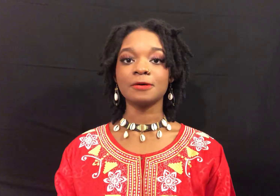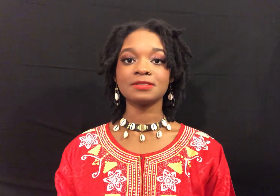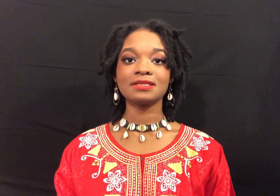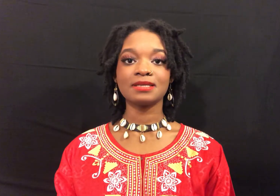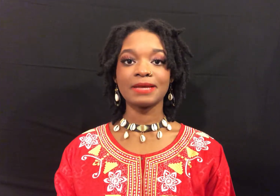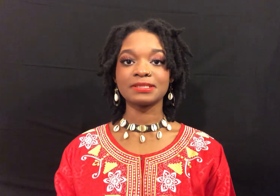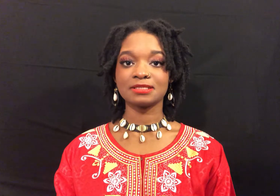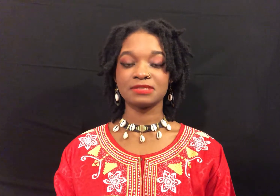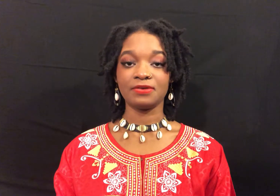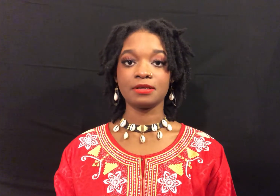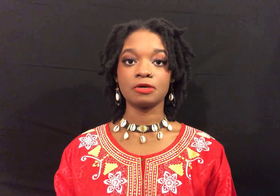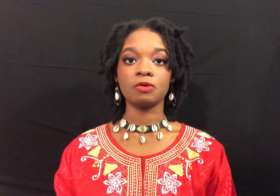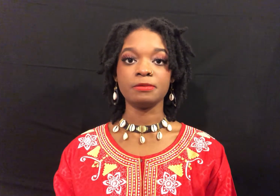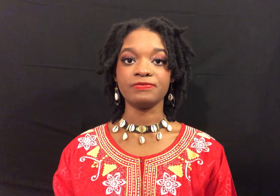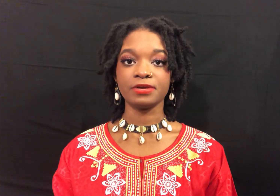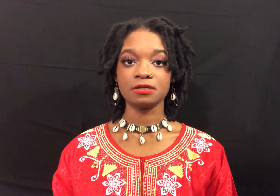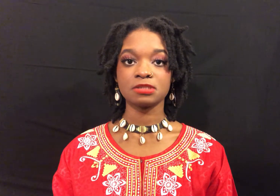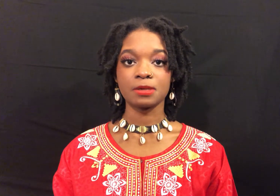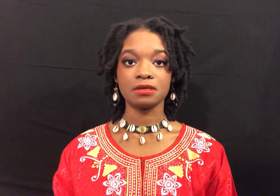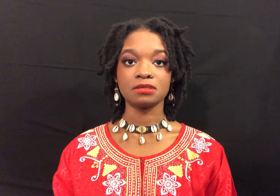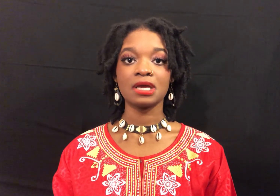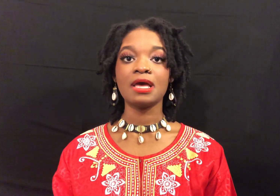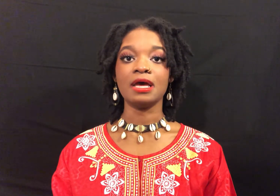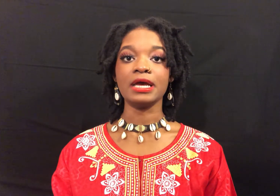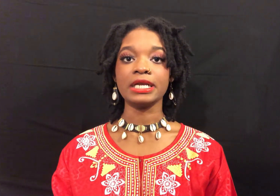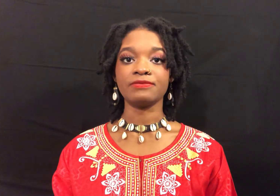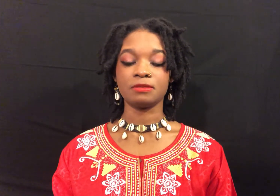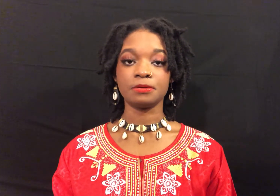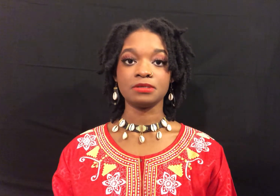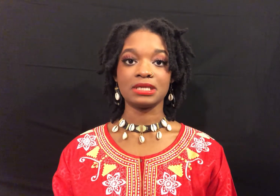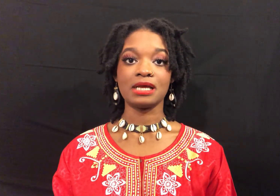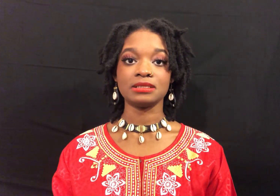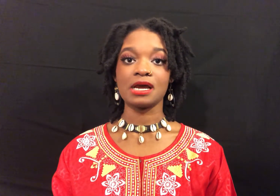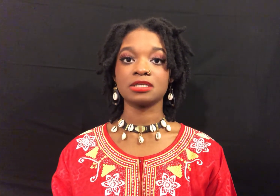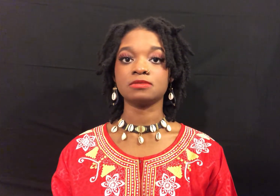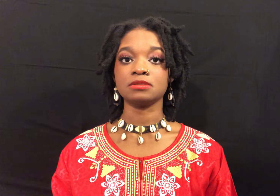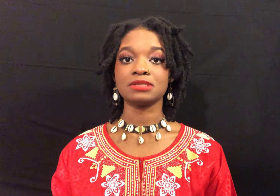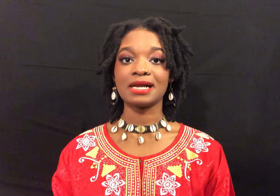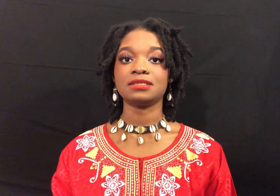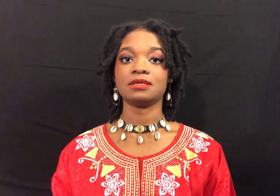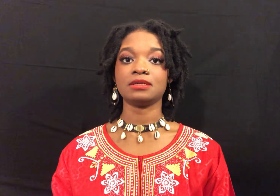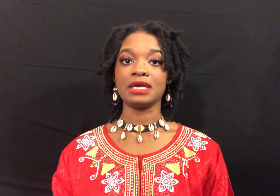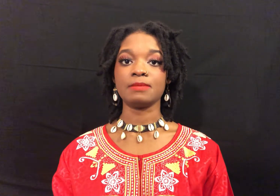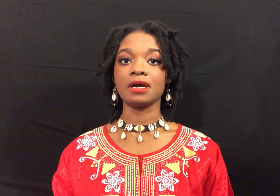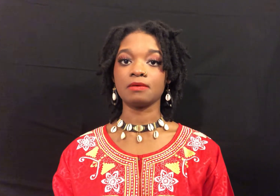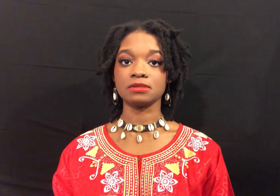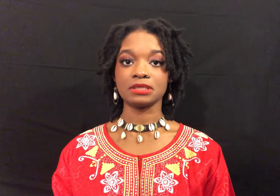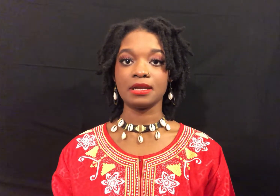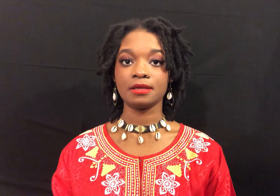Most of the names in this video will be fingerspelled, and if they have an actual sign to their name, I will sign it.